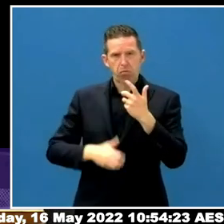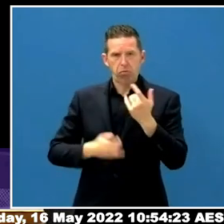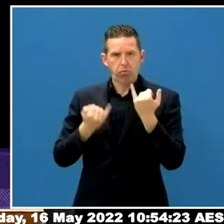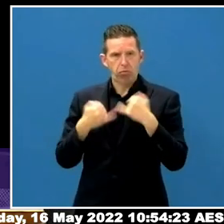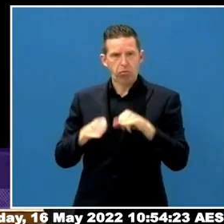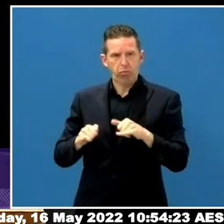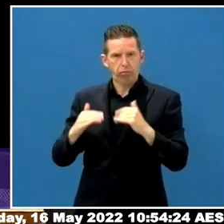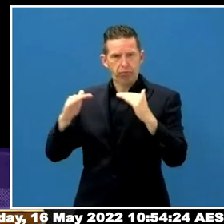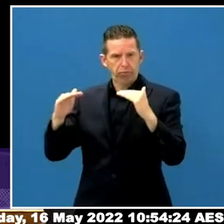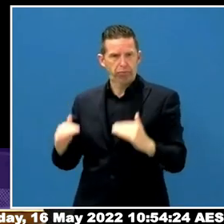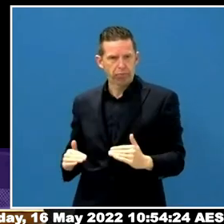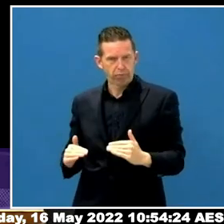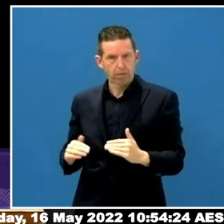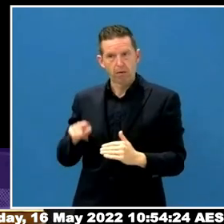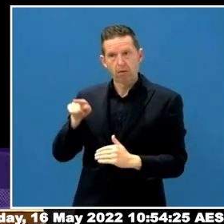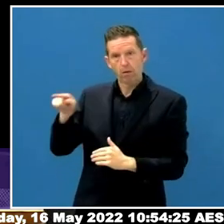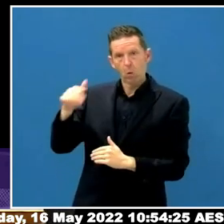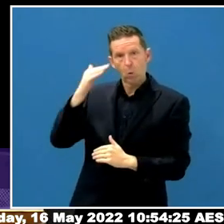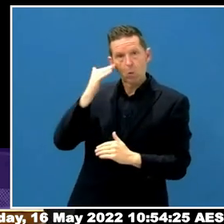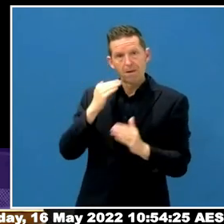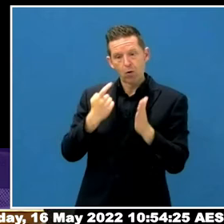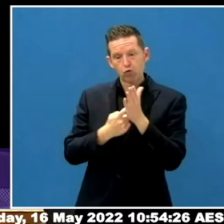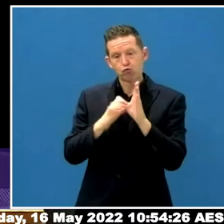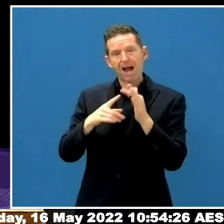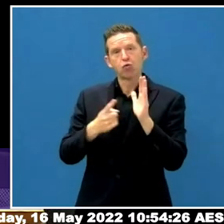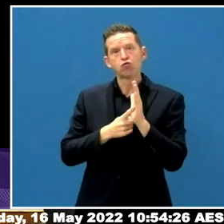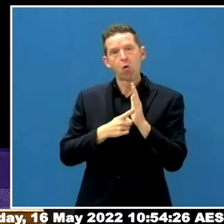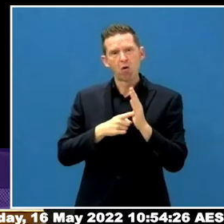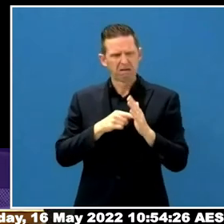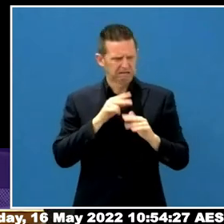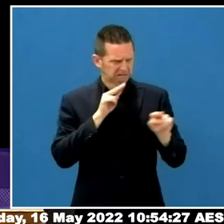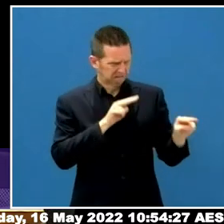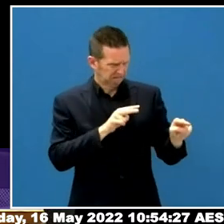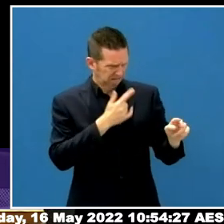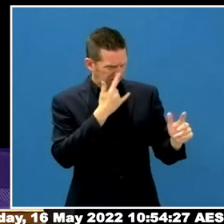She brought them to the attention of the then CEO and others at Afford.